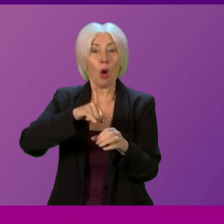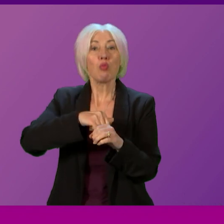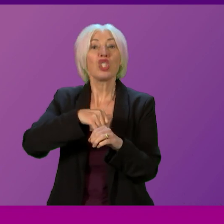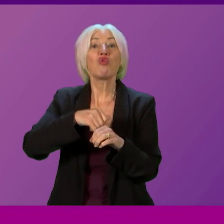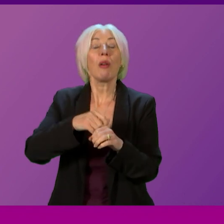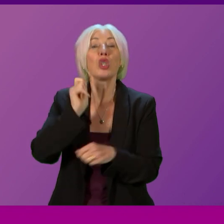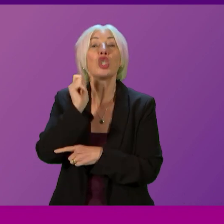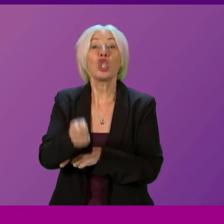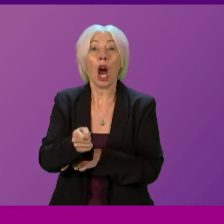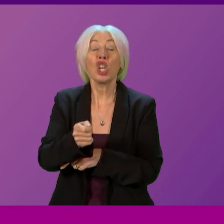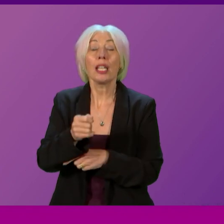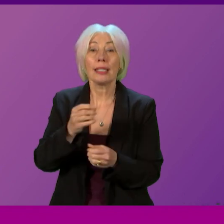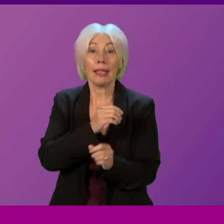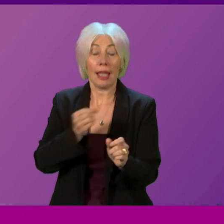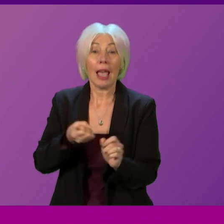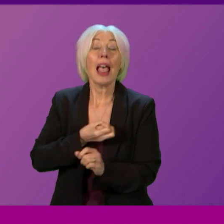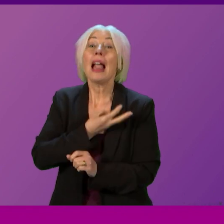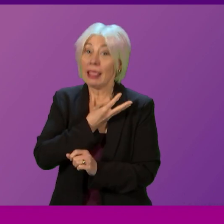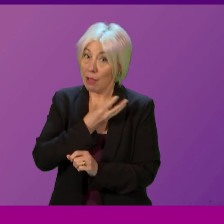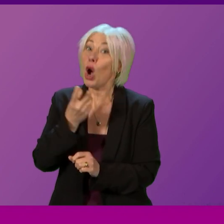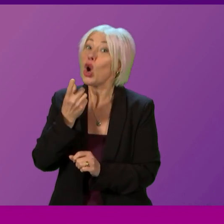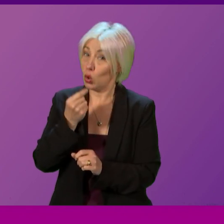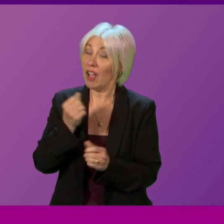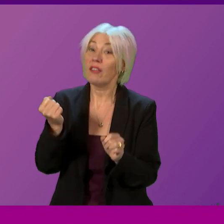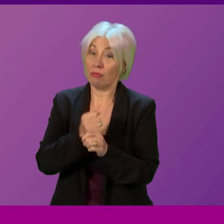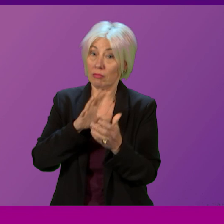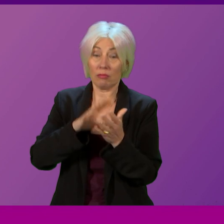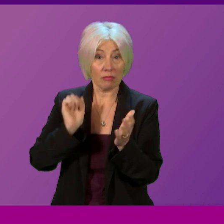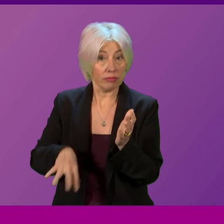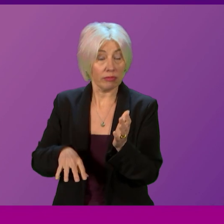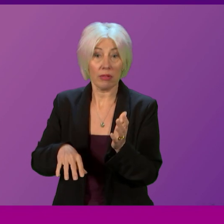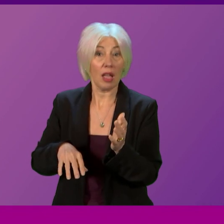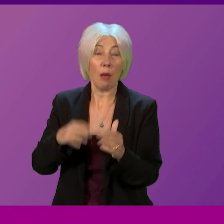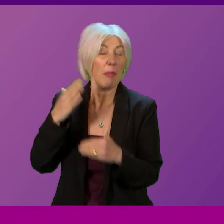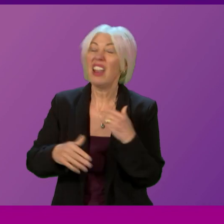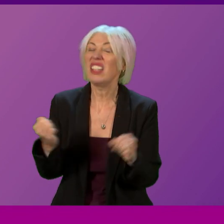had many opportunities over many years to do but failed completely to do.